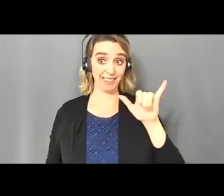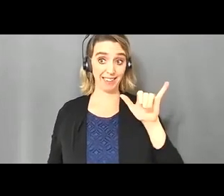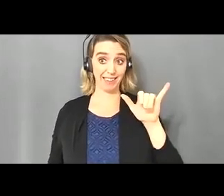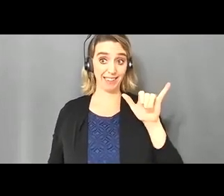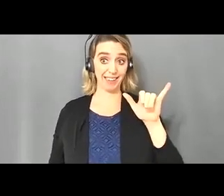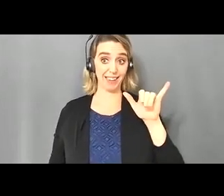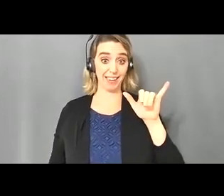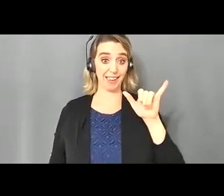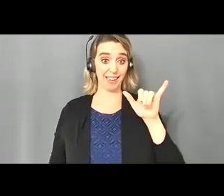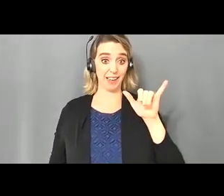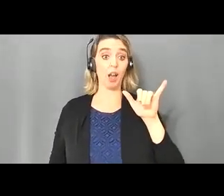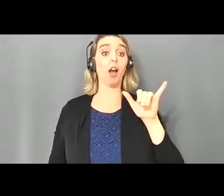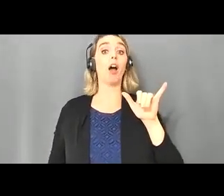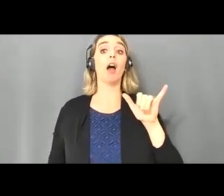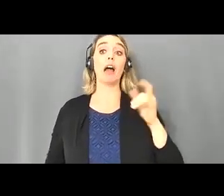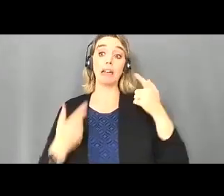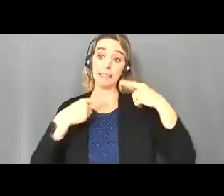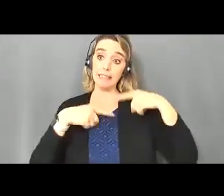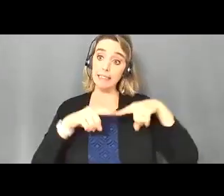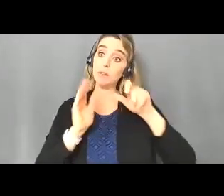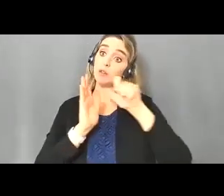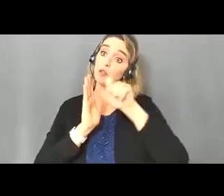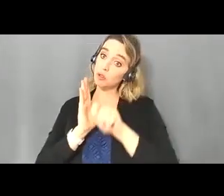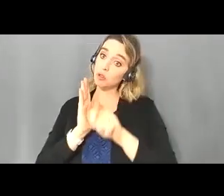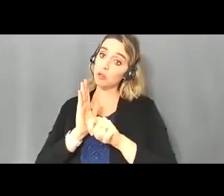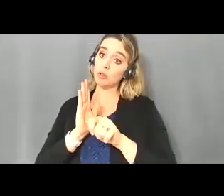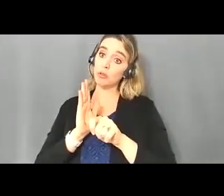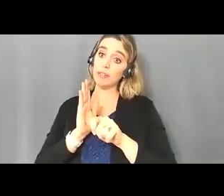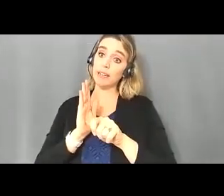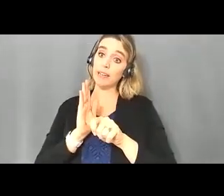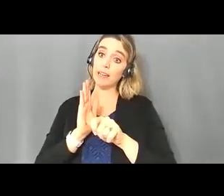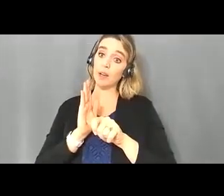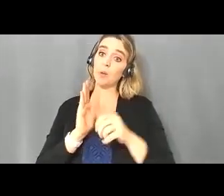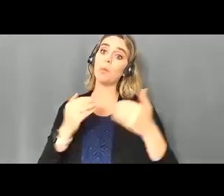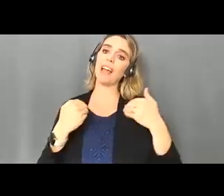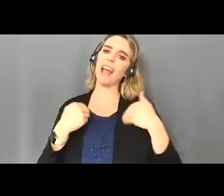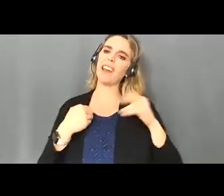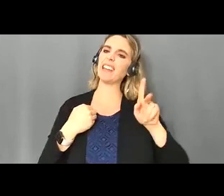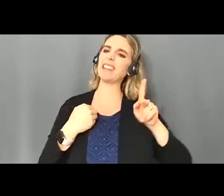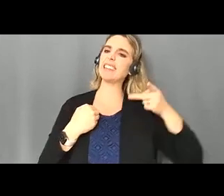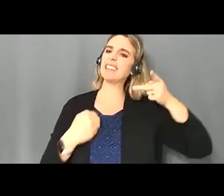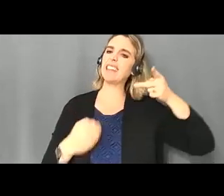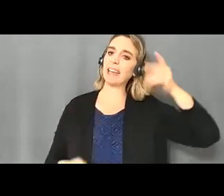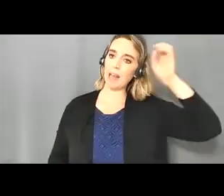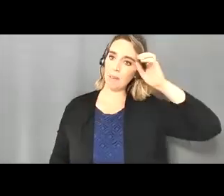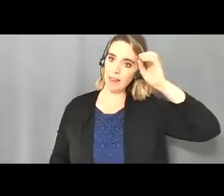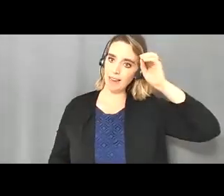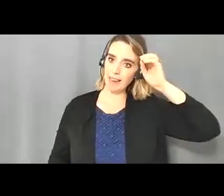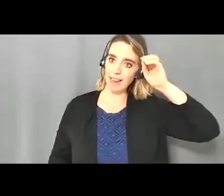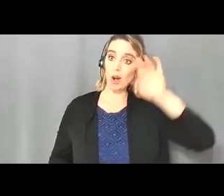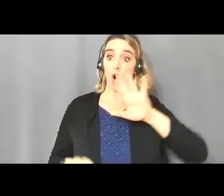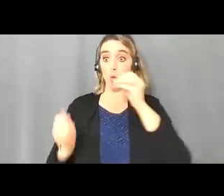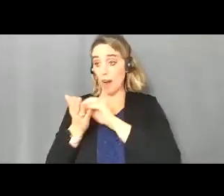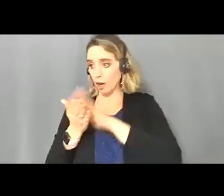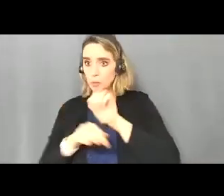while she was having her surgery, we were able to facilitate a remote second opinion, so sending her records off and all of her information off